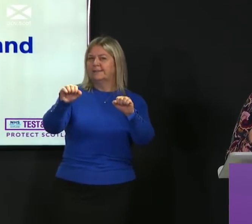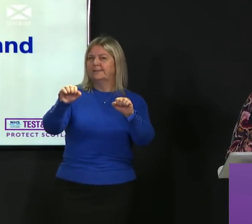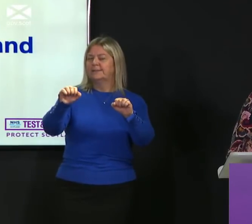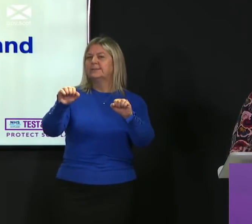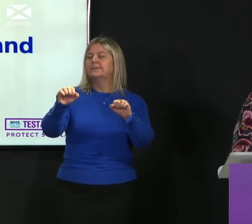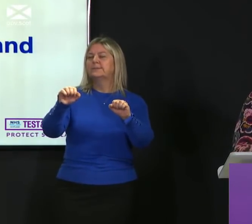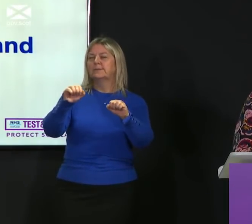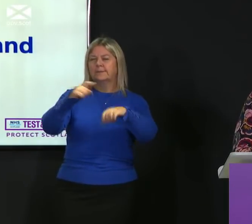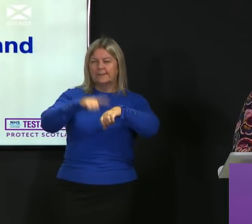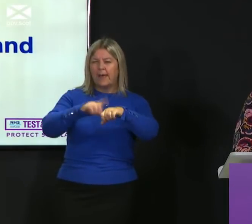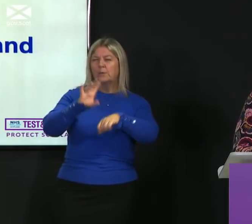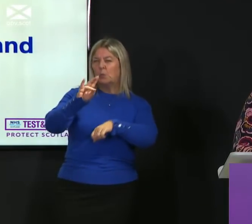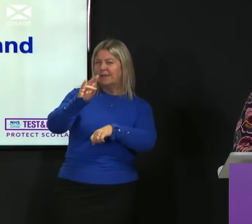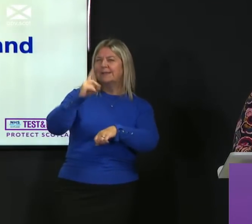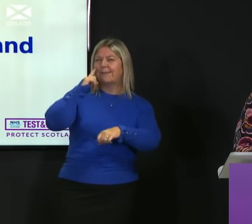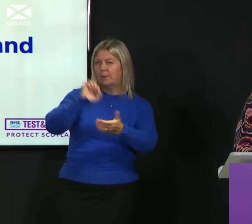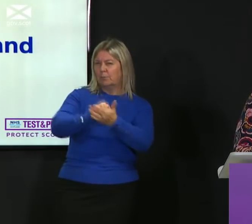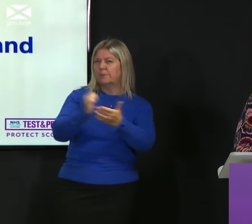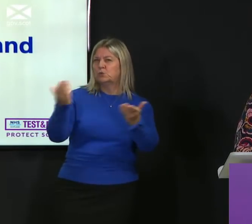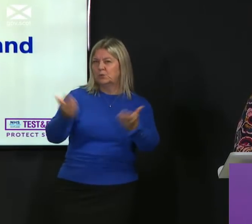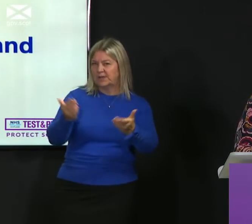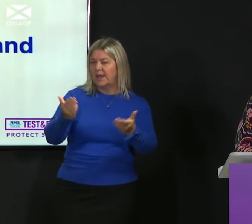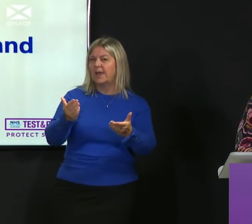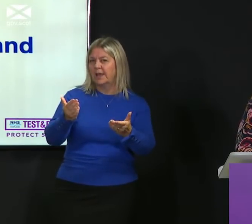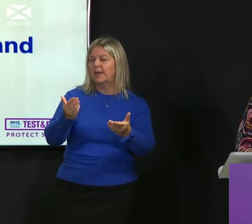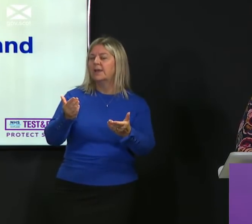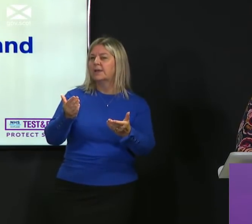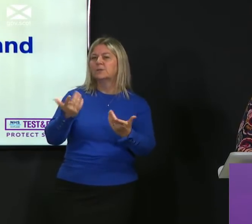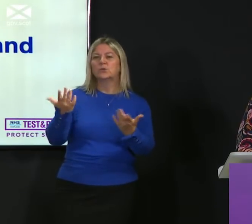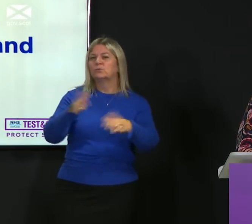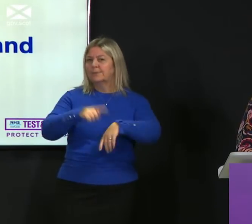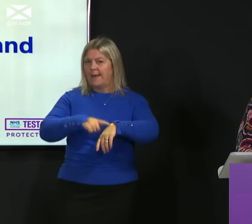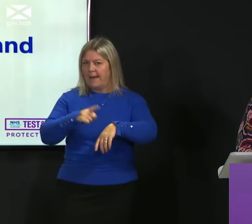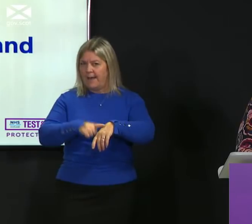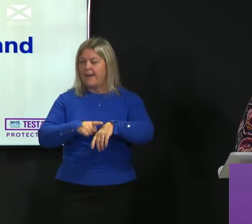we have had the opportunity as I said earlier, to learn about how the virus is transmitted,